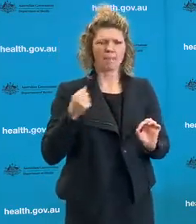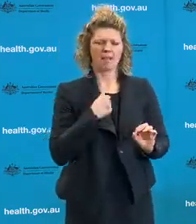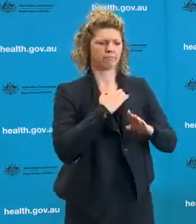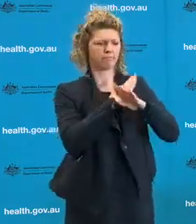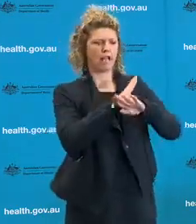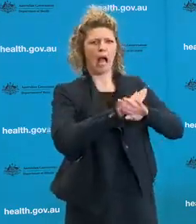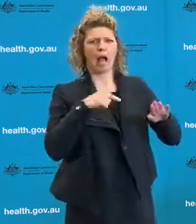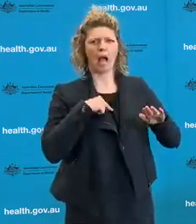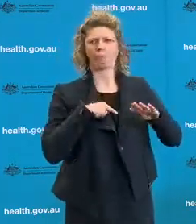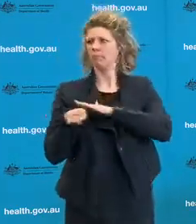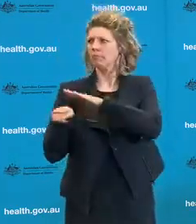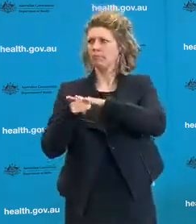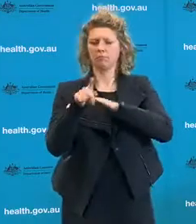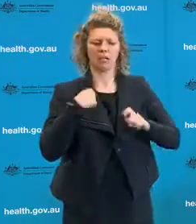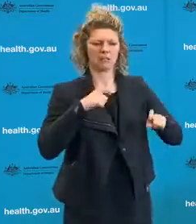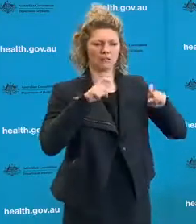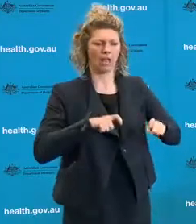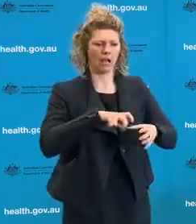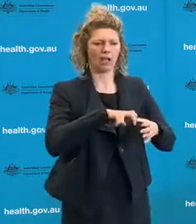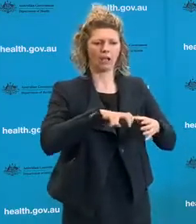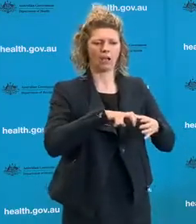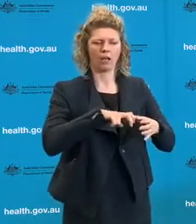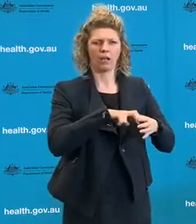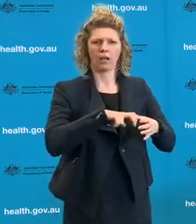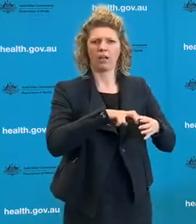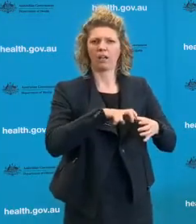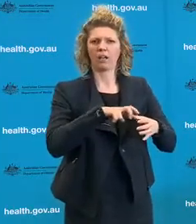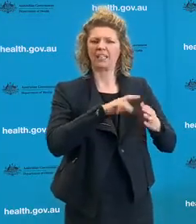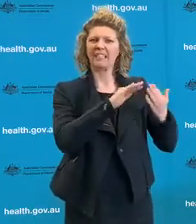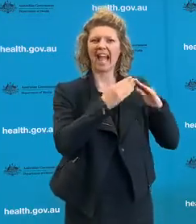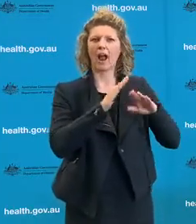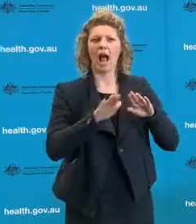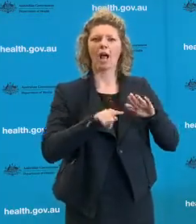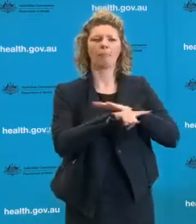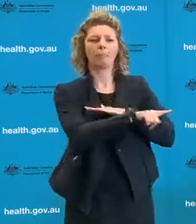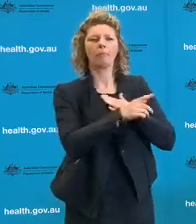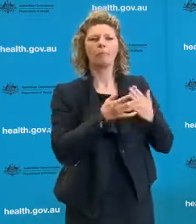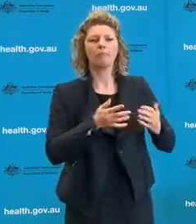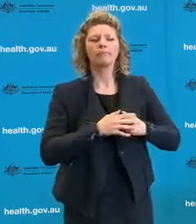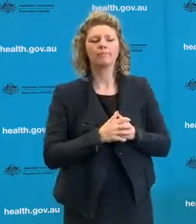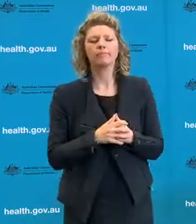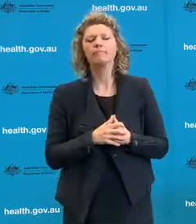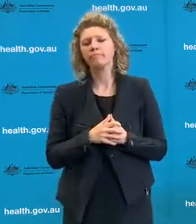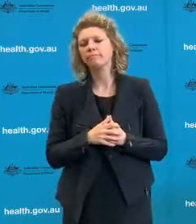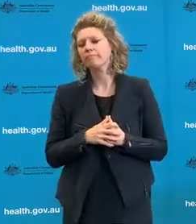Well again that speaks to my previous answer of what the hotspot definition is for.